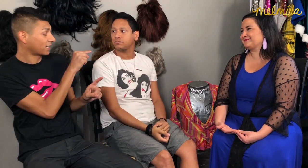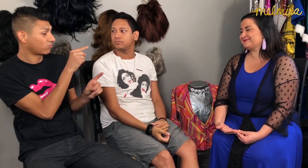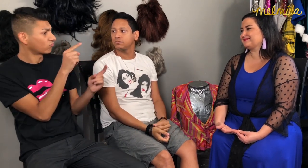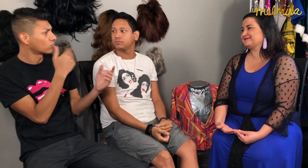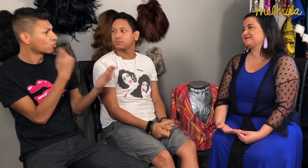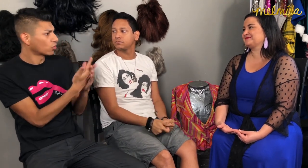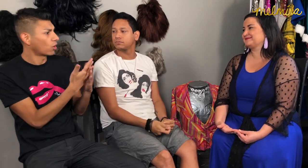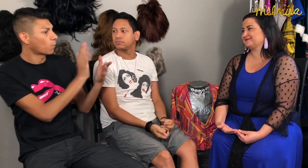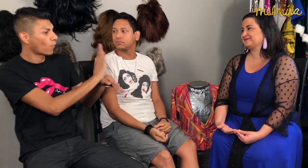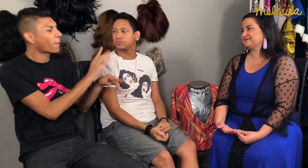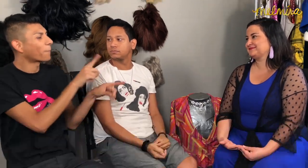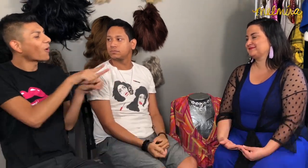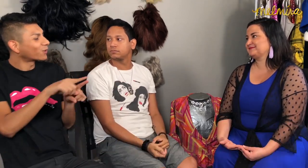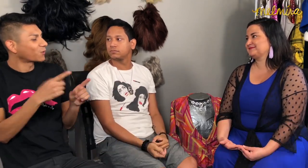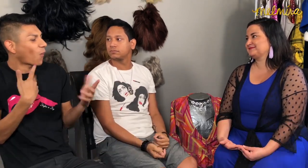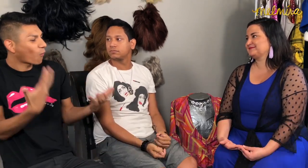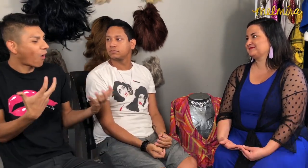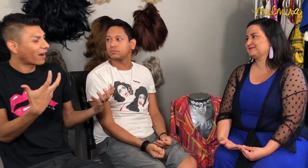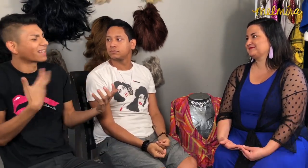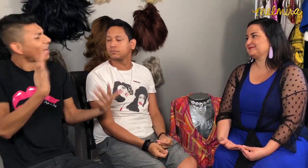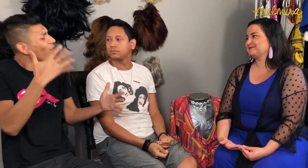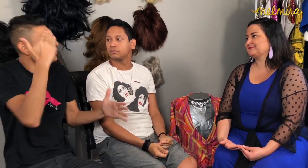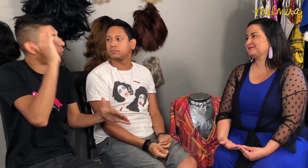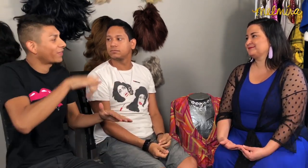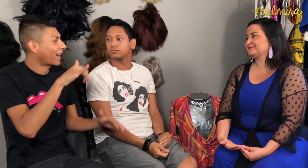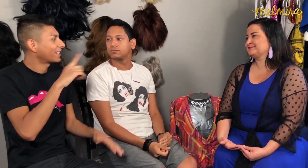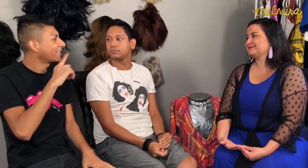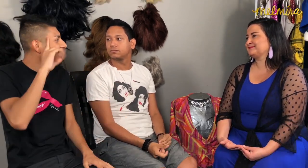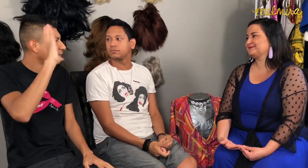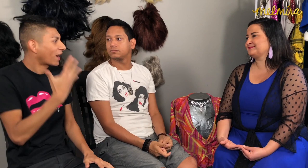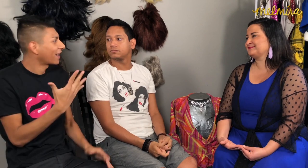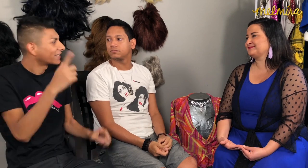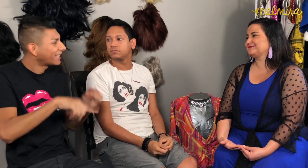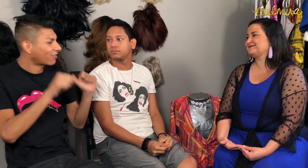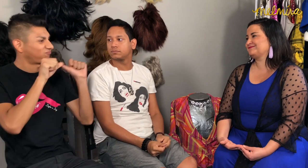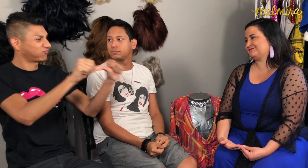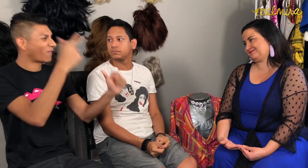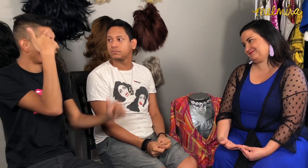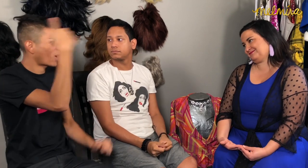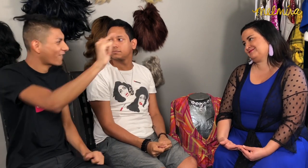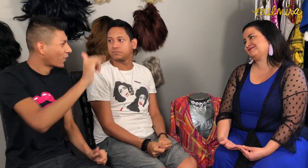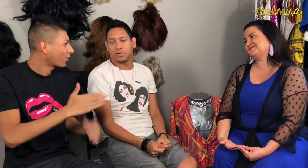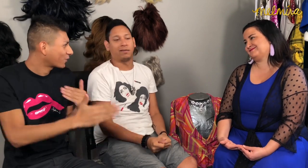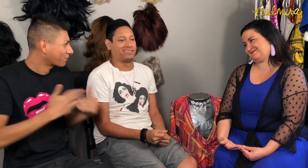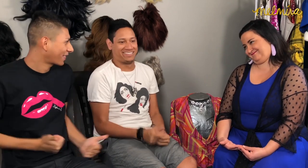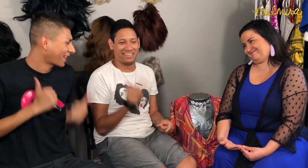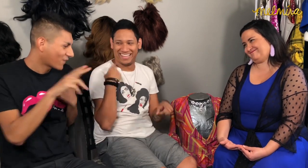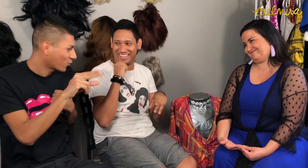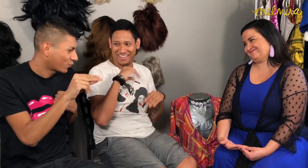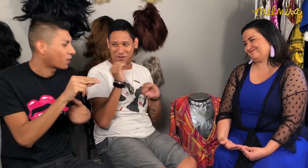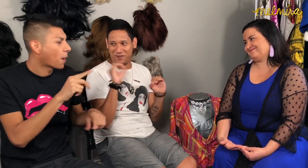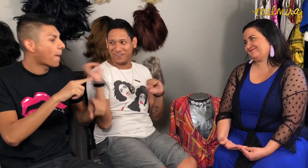A movie is a good idea, but also, we know that Deafies in Drag won't last forever, I wouldn't wanna do this for the rest of my life, no.